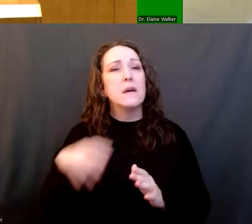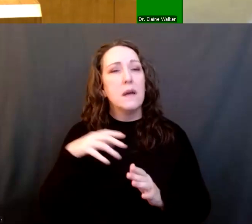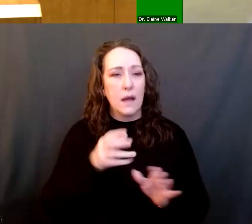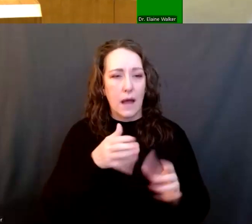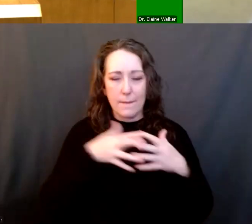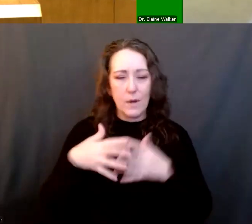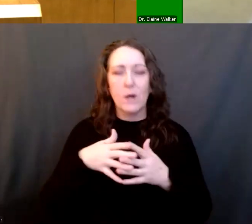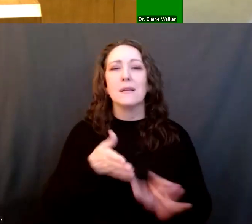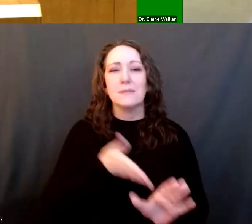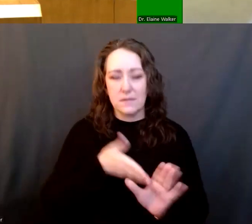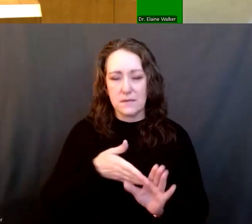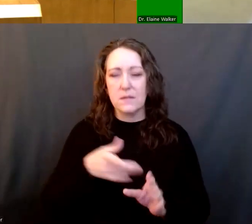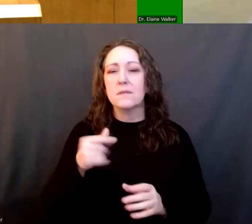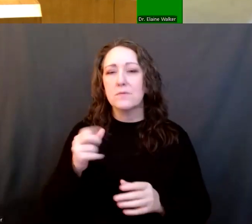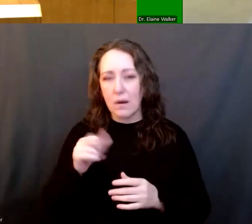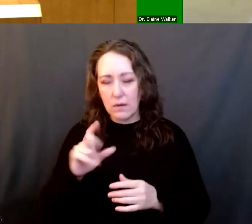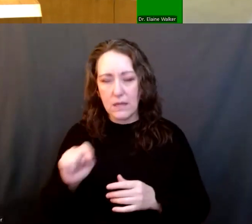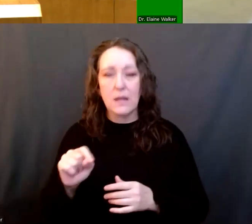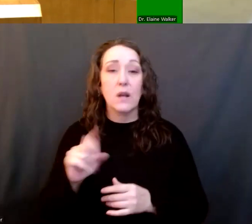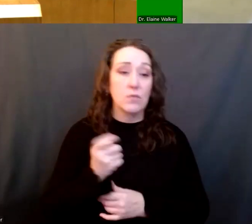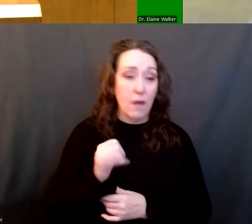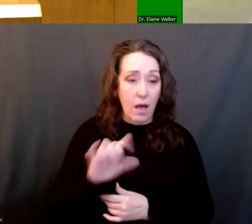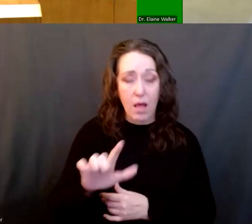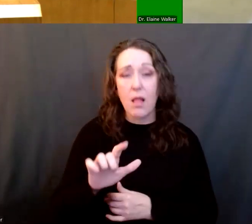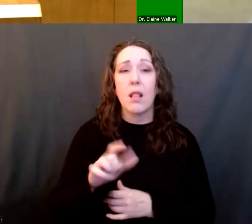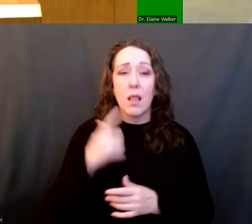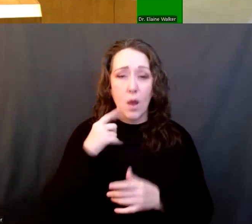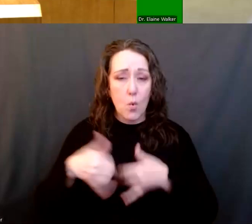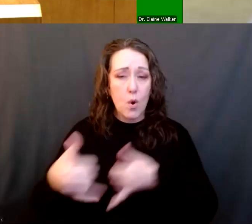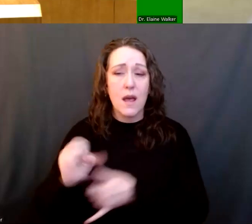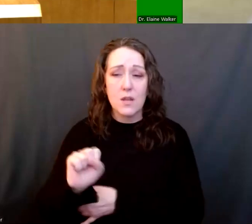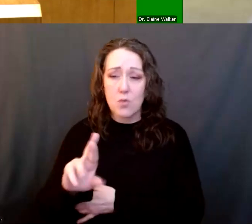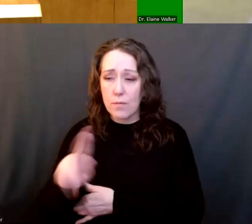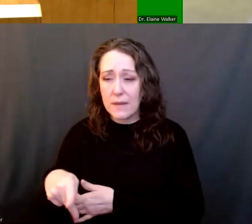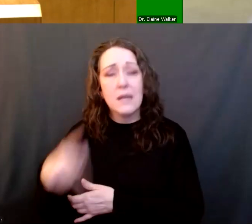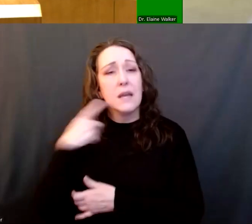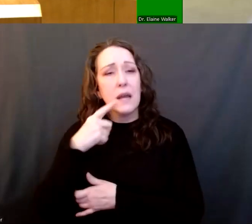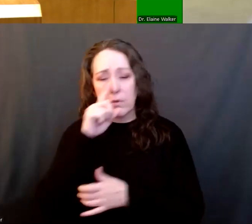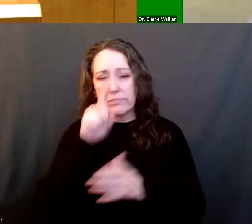award catel Foundation Award the SRP Society for research and psychopathology Lifetime Achievement